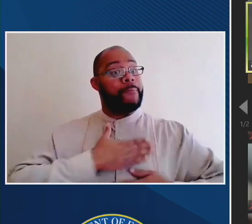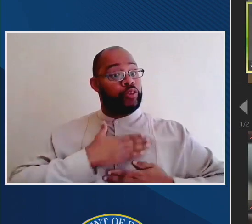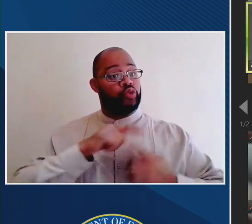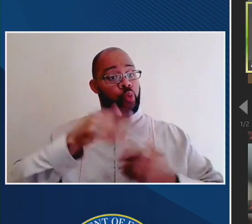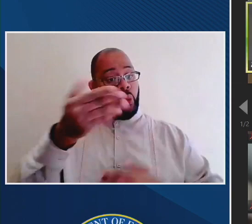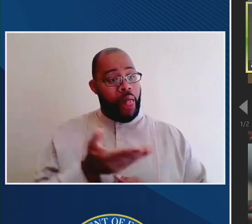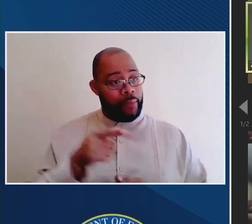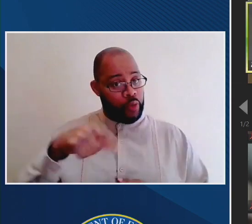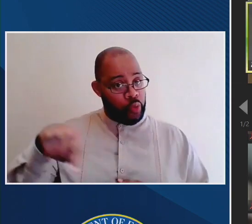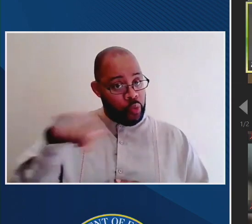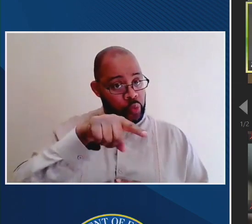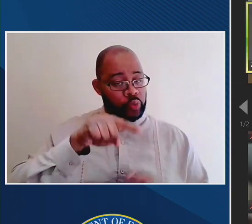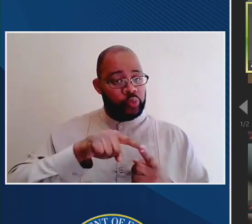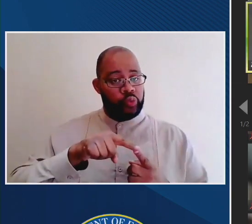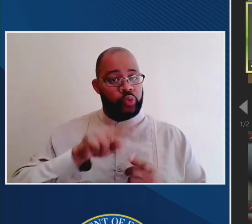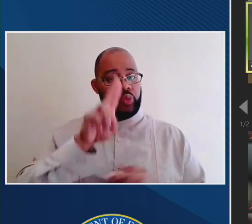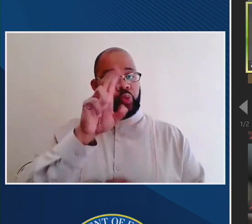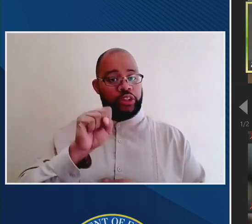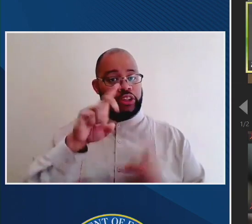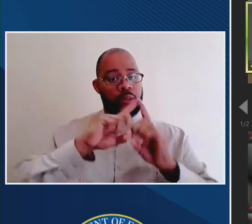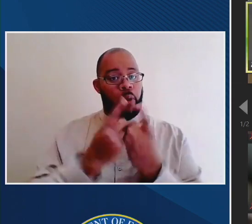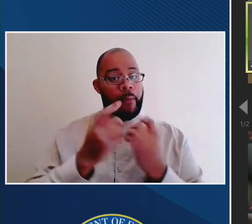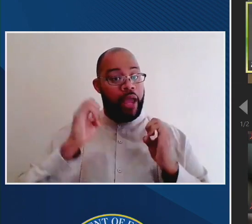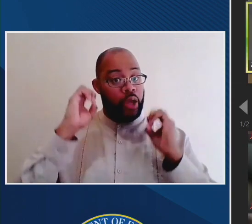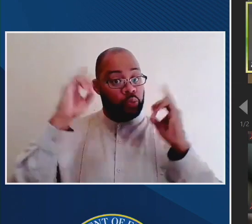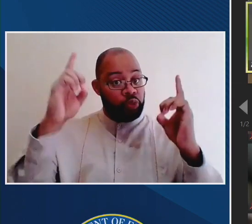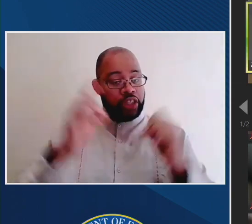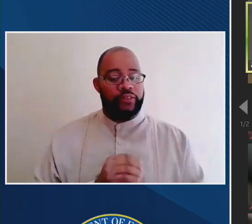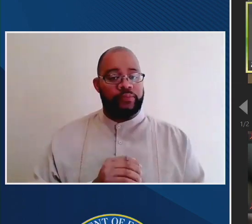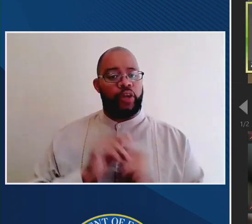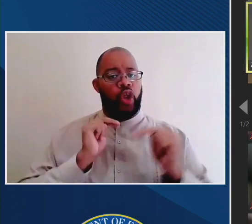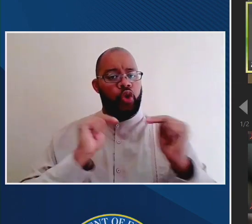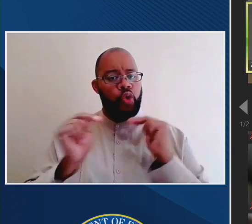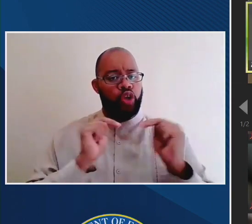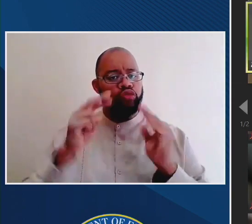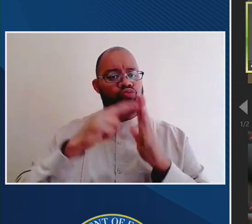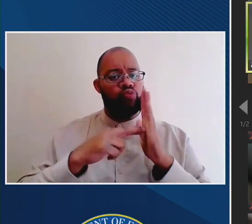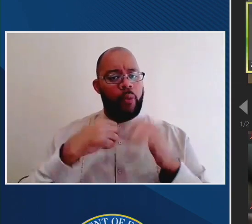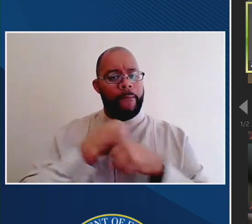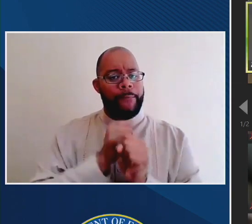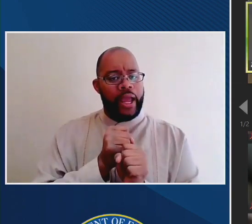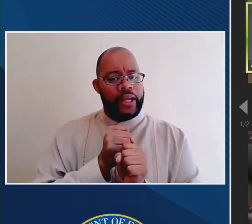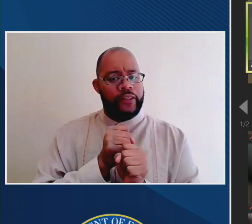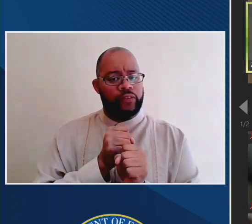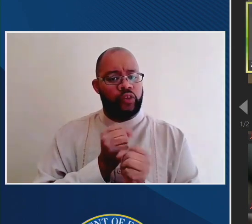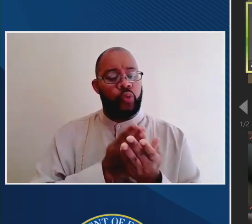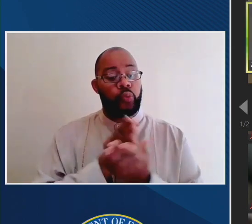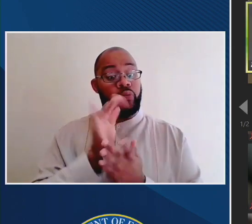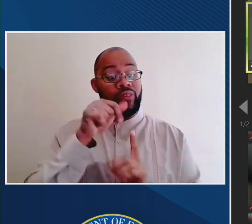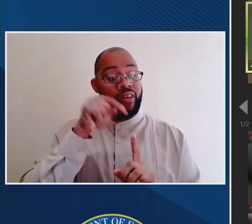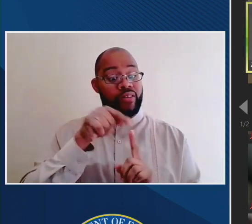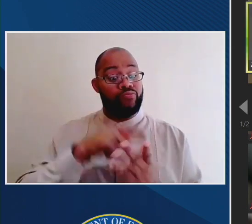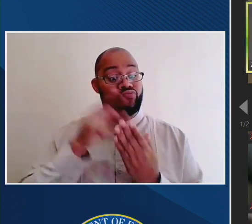to the United States Department of Education's Negotiated Rulemaking, through which the Program Integrity and